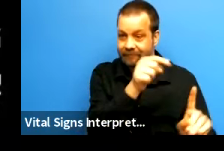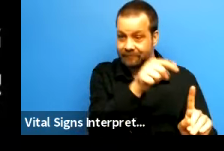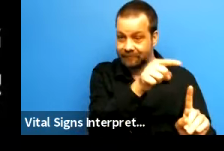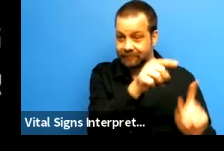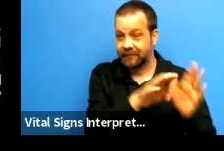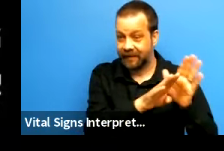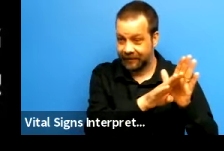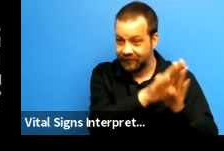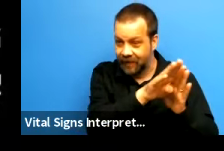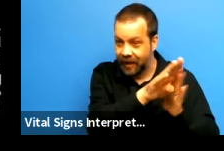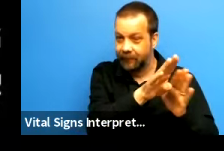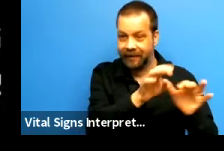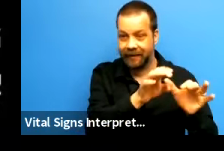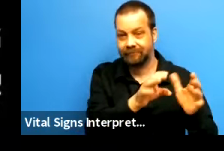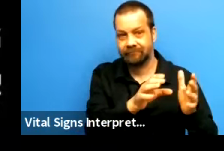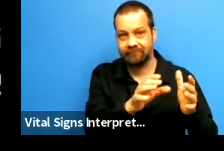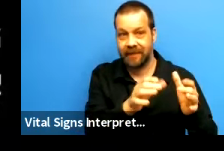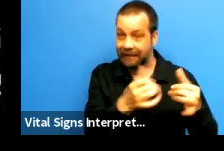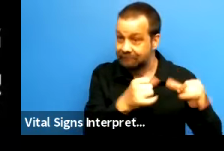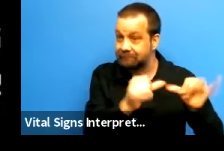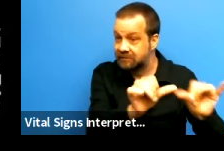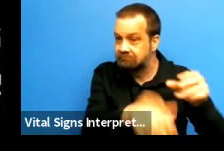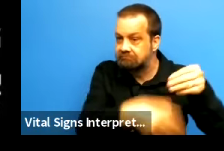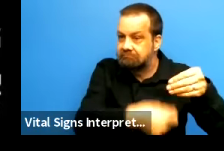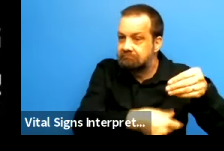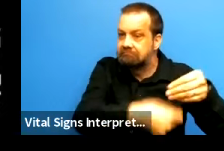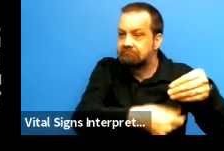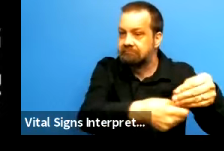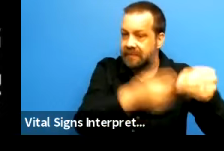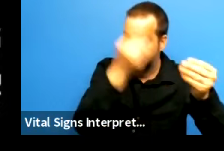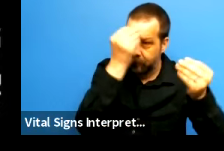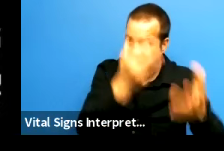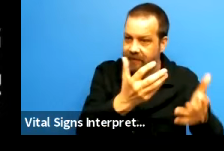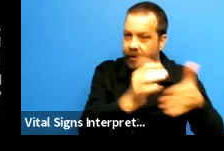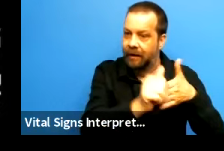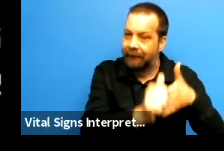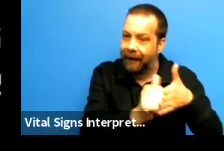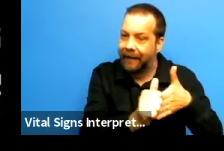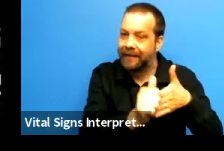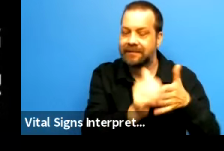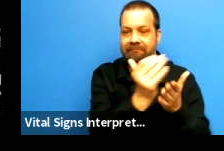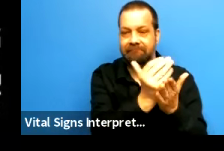and continue to update guidance for businesses and employers